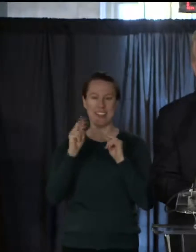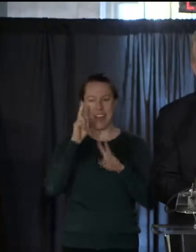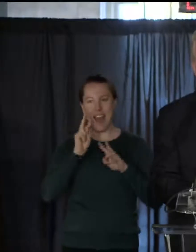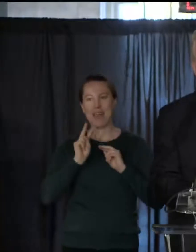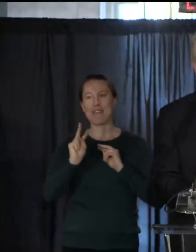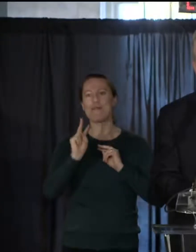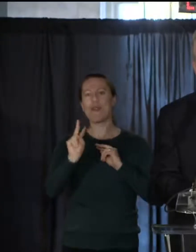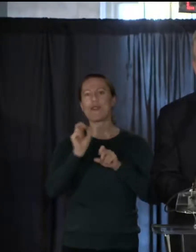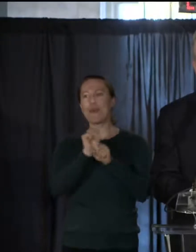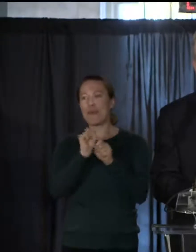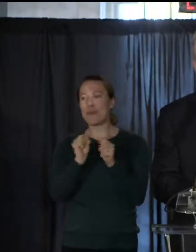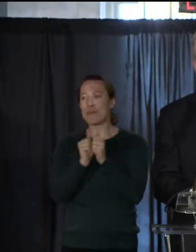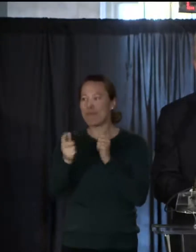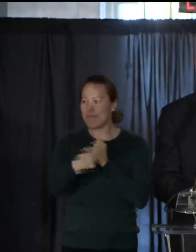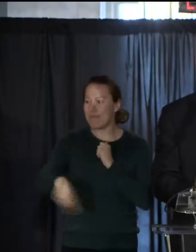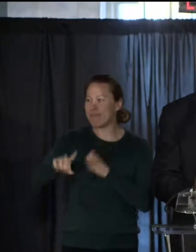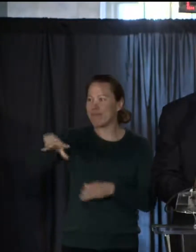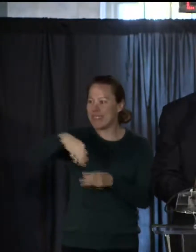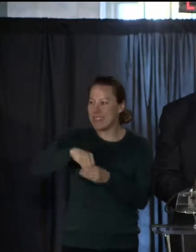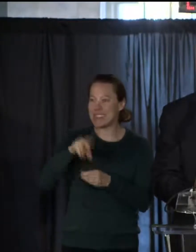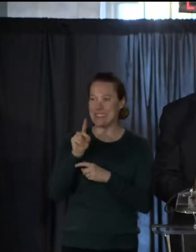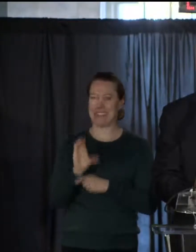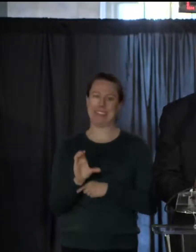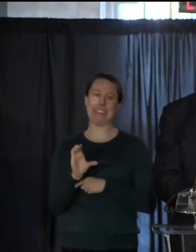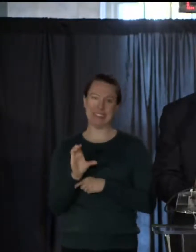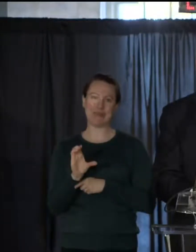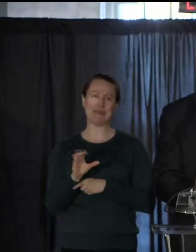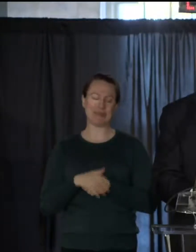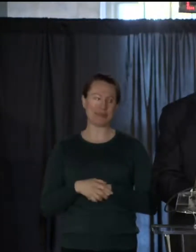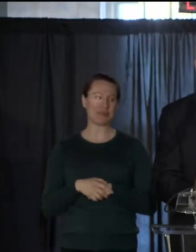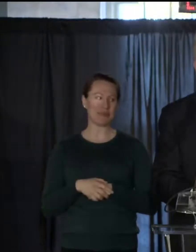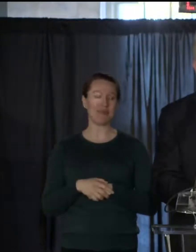OF YOU HERE IN THE DISTRICT OF COLUMBIA BECAUSE I BELIEVE THAT